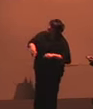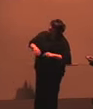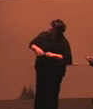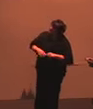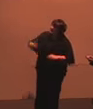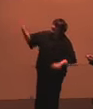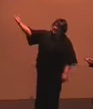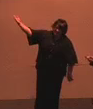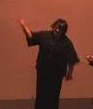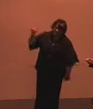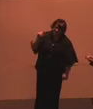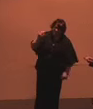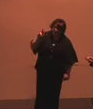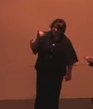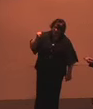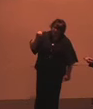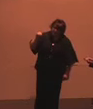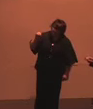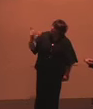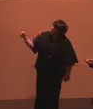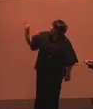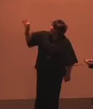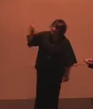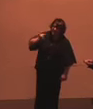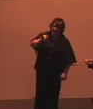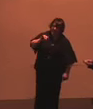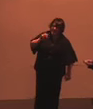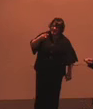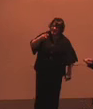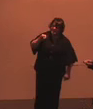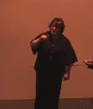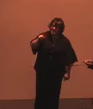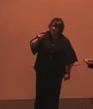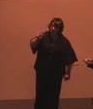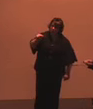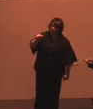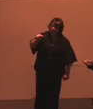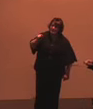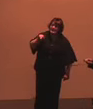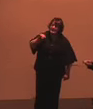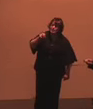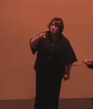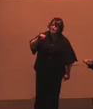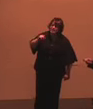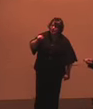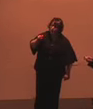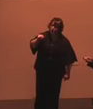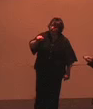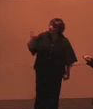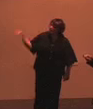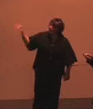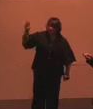And this is Taira Nishizawa and environmental engineer